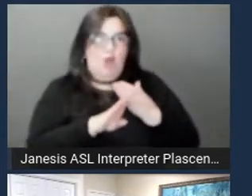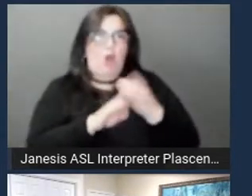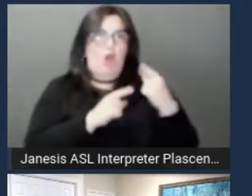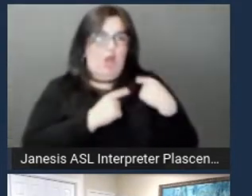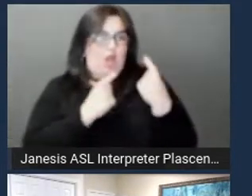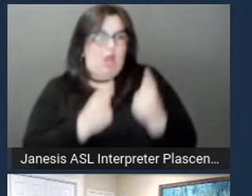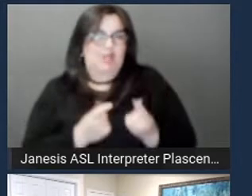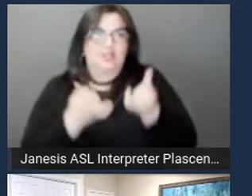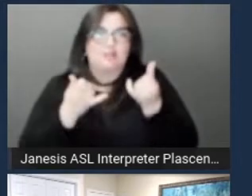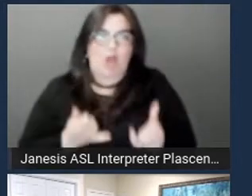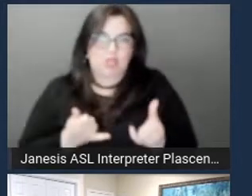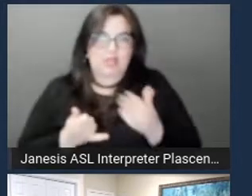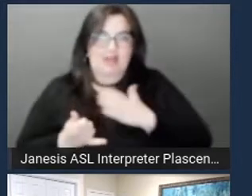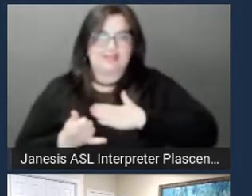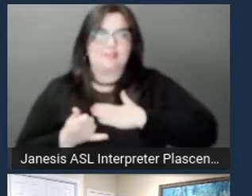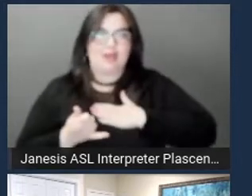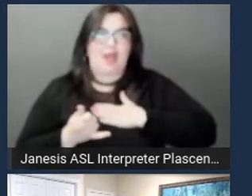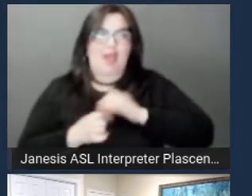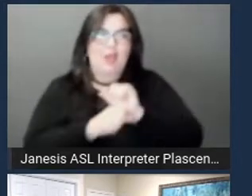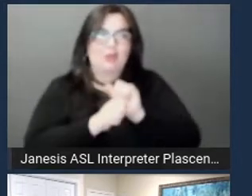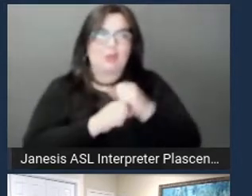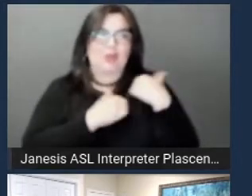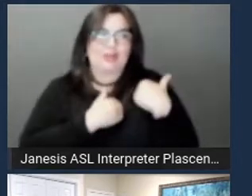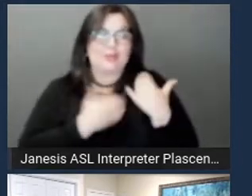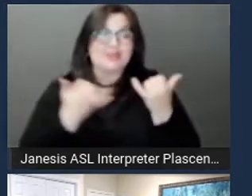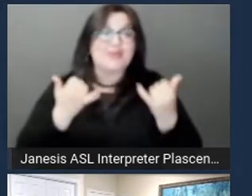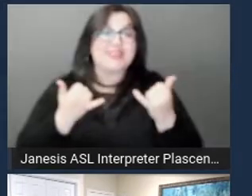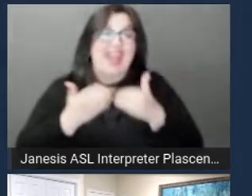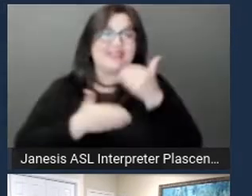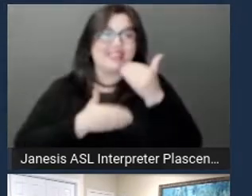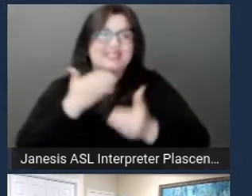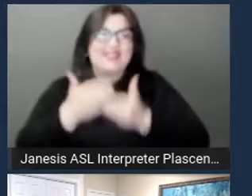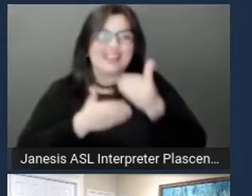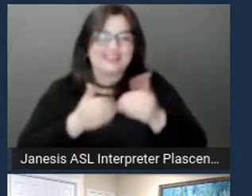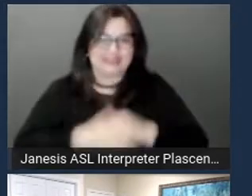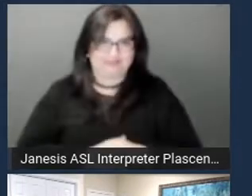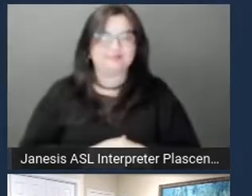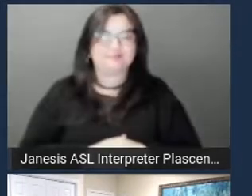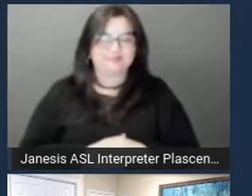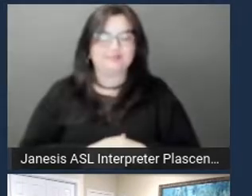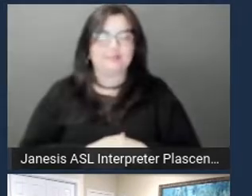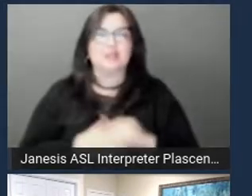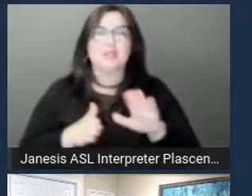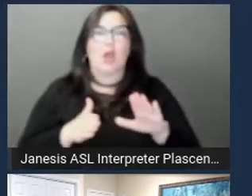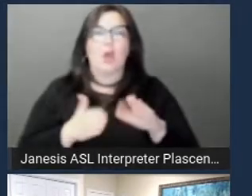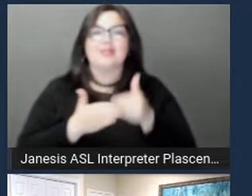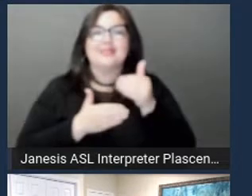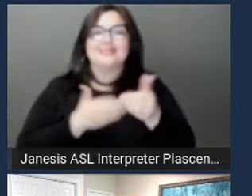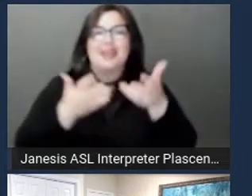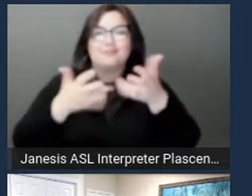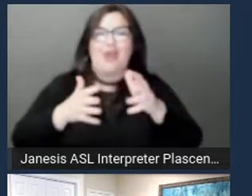Wow, now let's walk through. So, I've done those steps for you, let's go through the recommendations here.